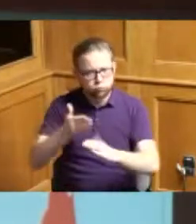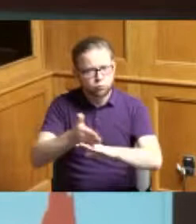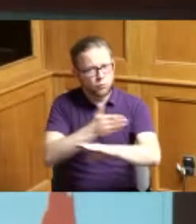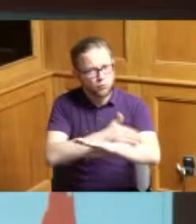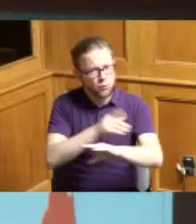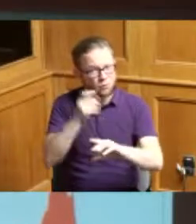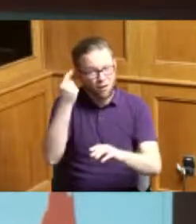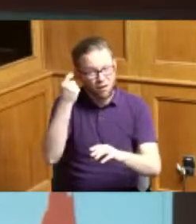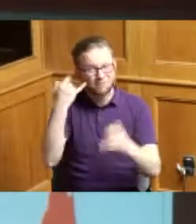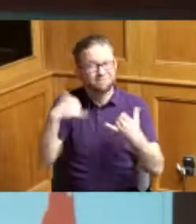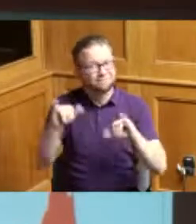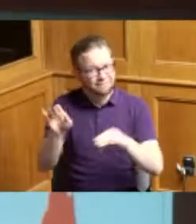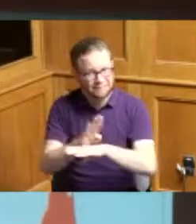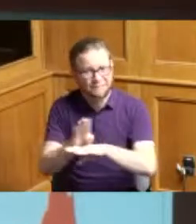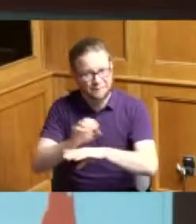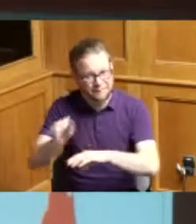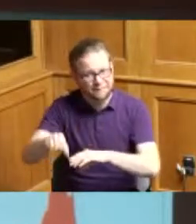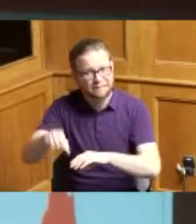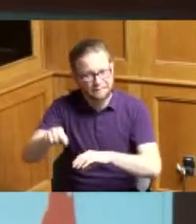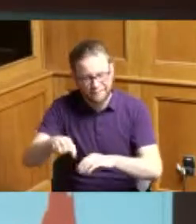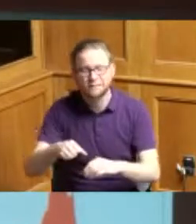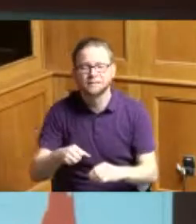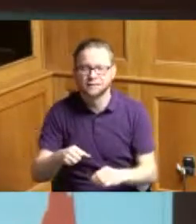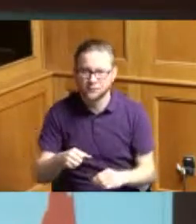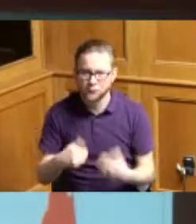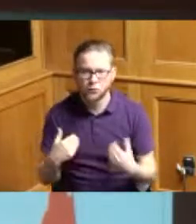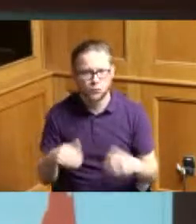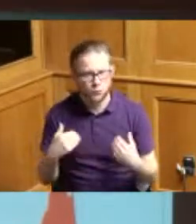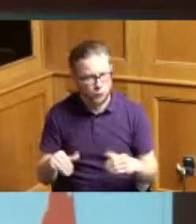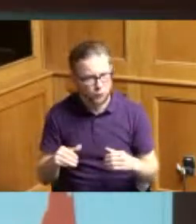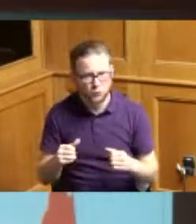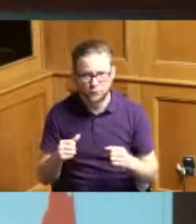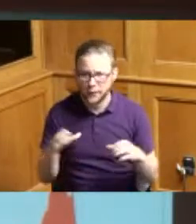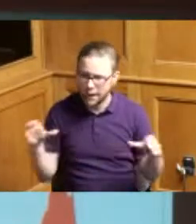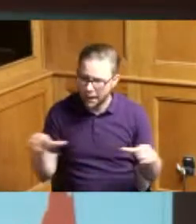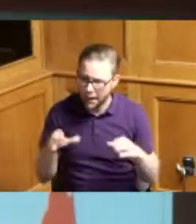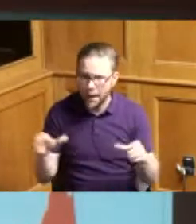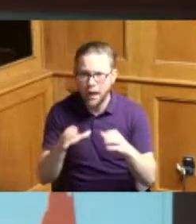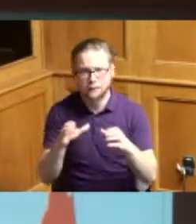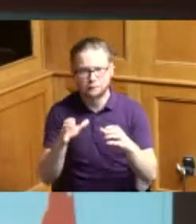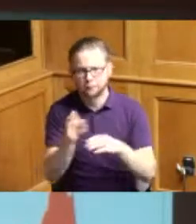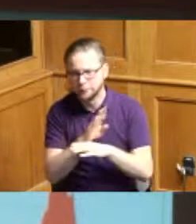into perspective we are very high still they're all active but when you compare us to where we